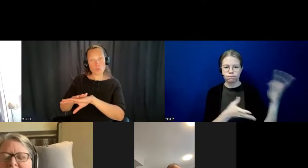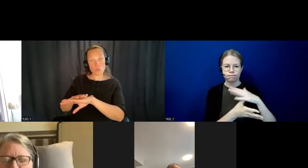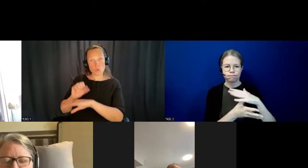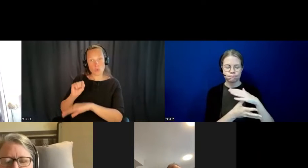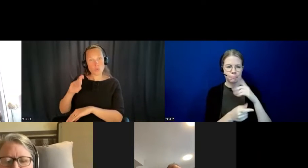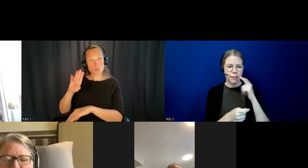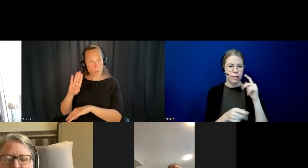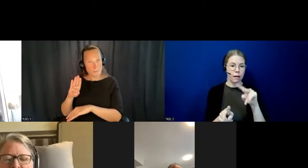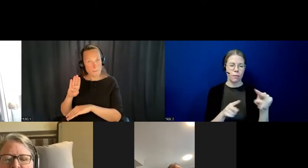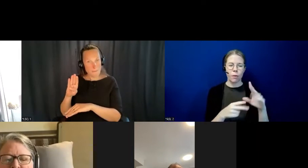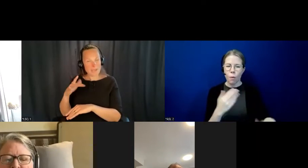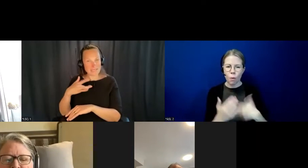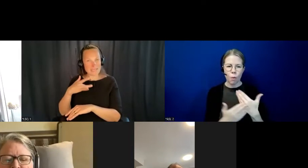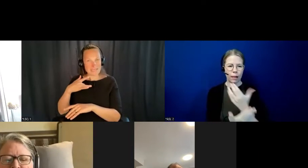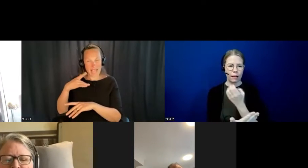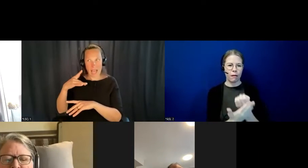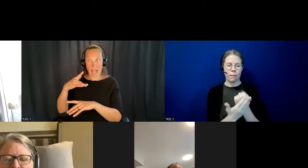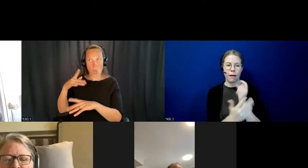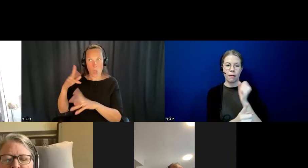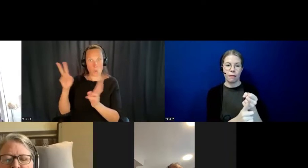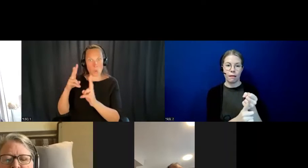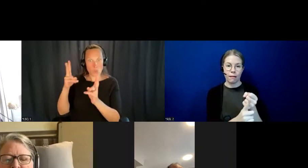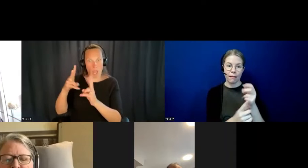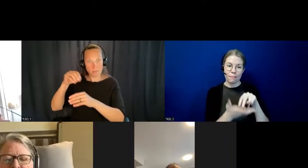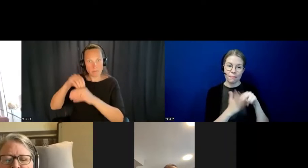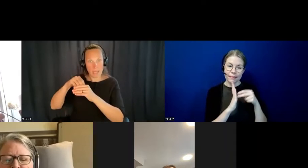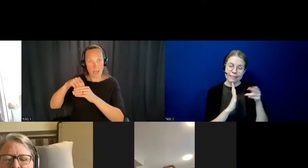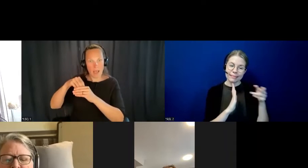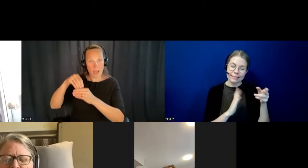WHETHER THEY WERE THINKING ABOUT PEOPLE WITH DISABILITIES OR THEY WERE THINKING ABOUT SOME